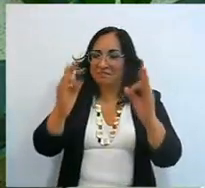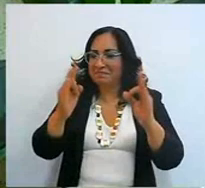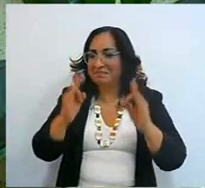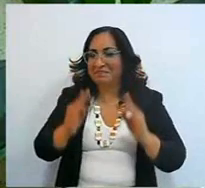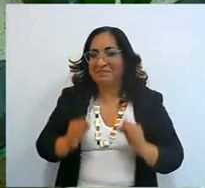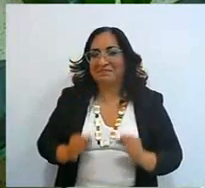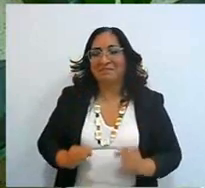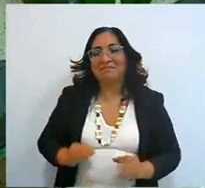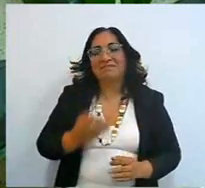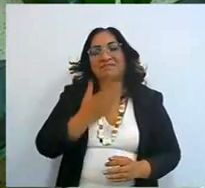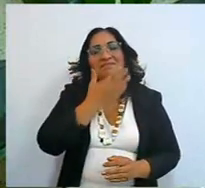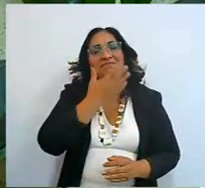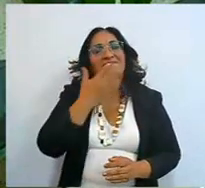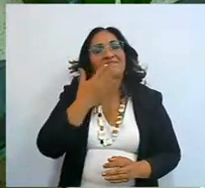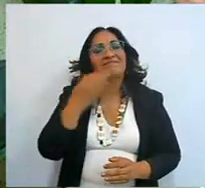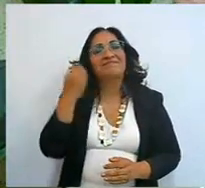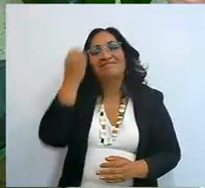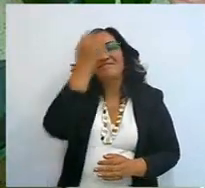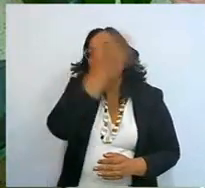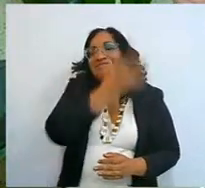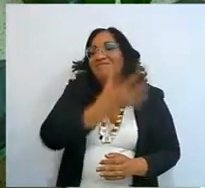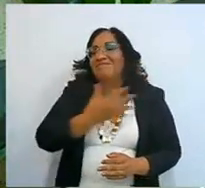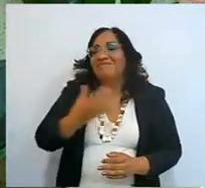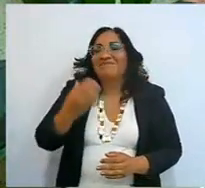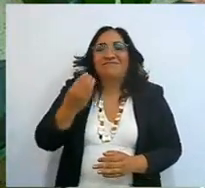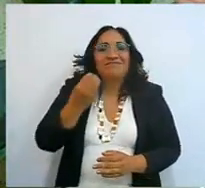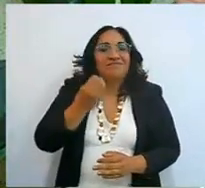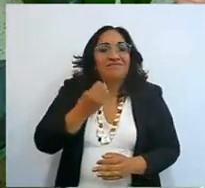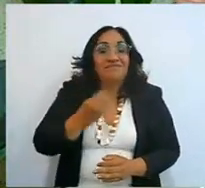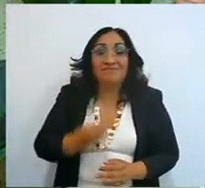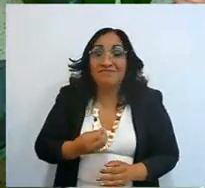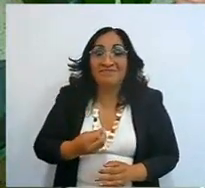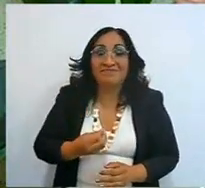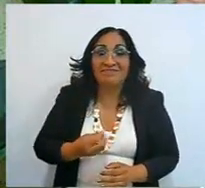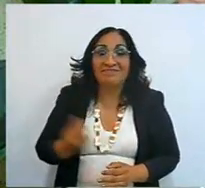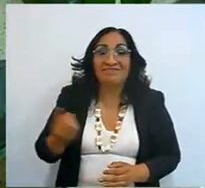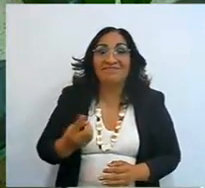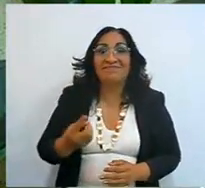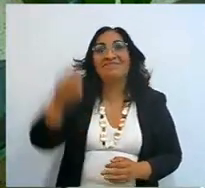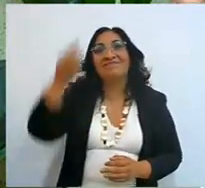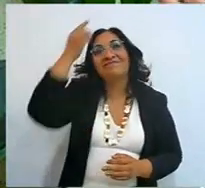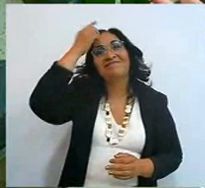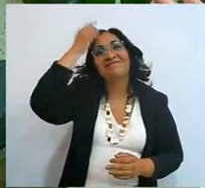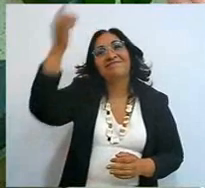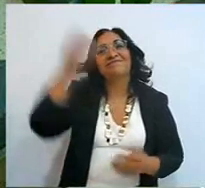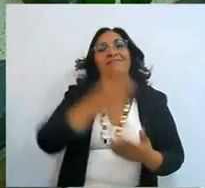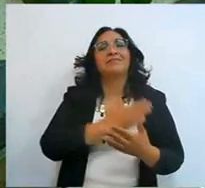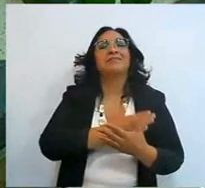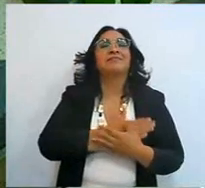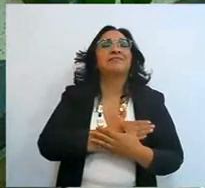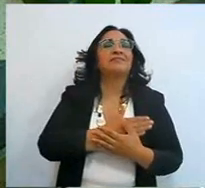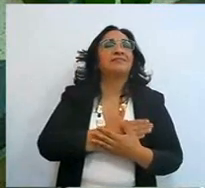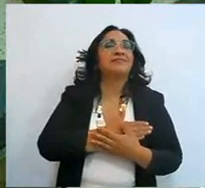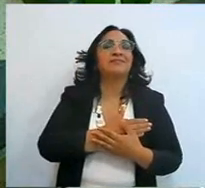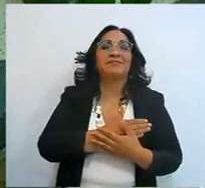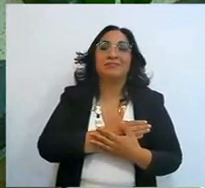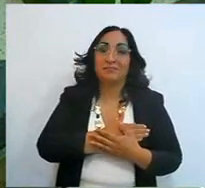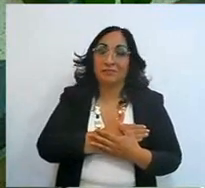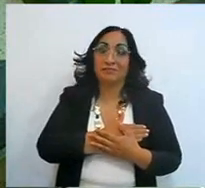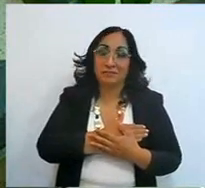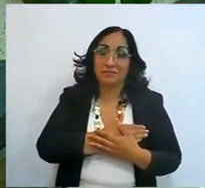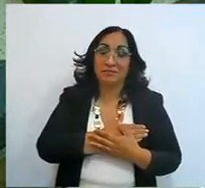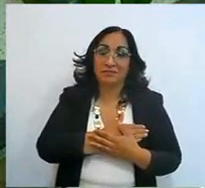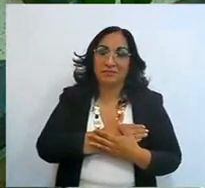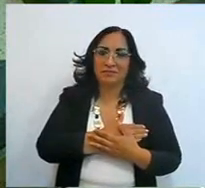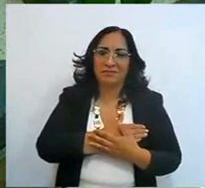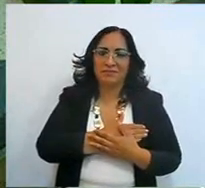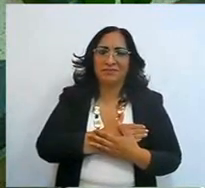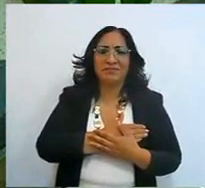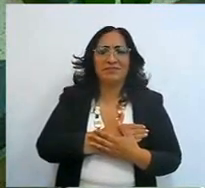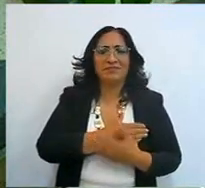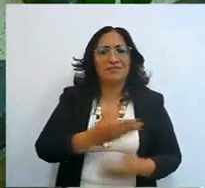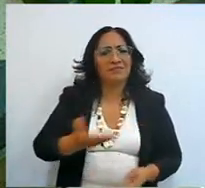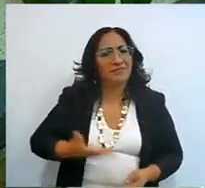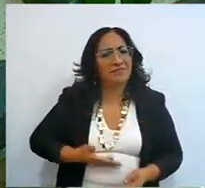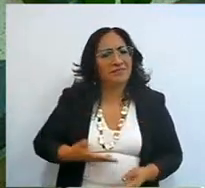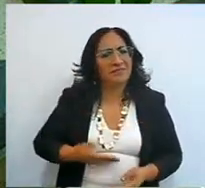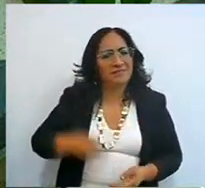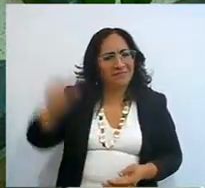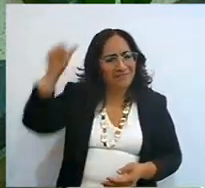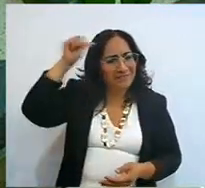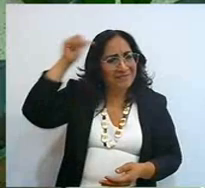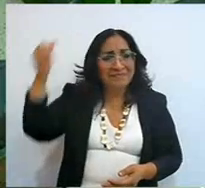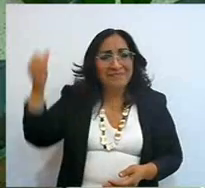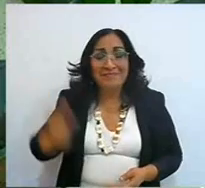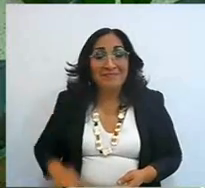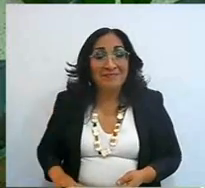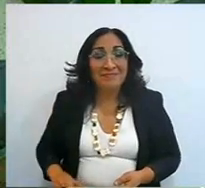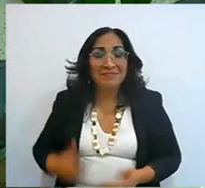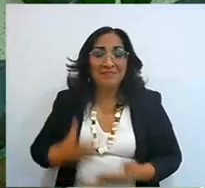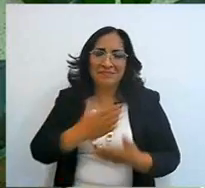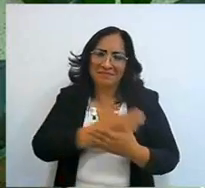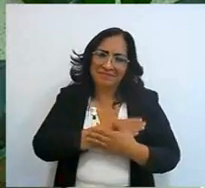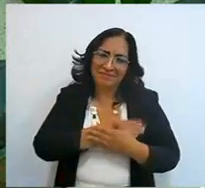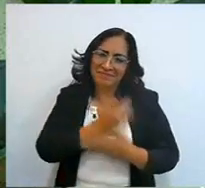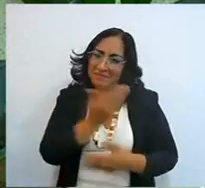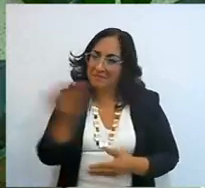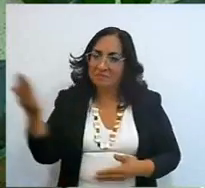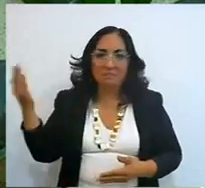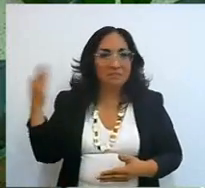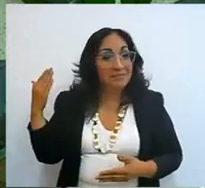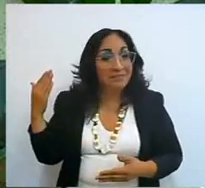more comforting, than from the Lord, who loves us, even without deserving it, who loved us before we loved him,